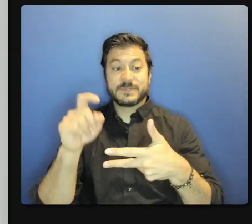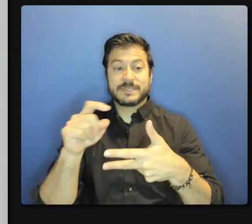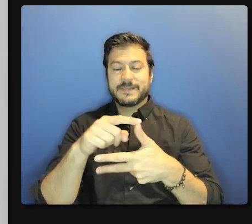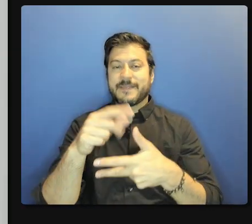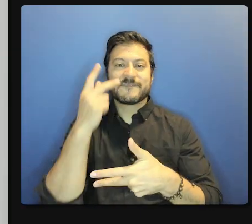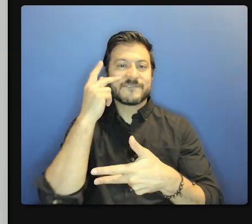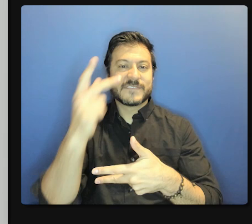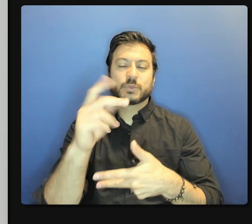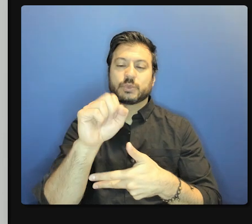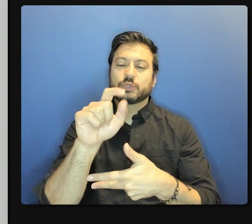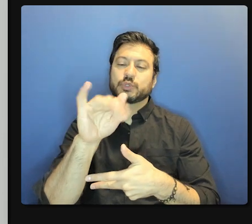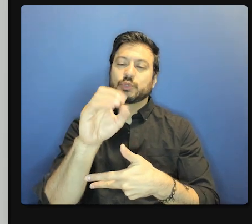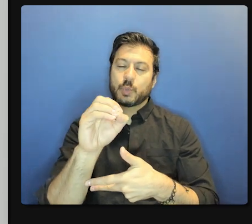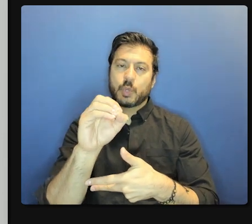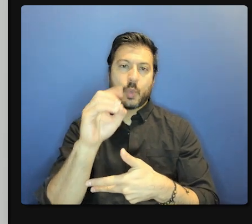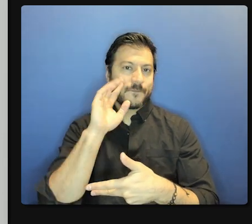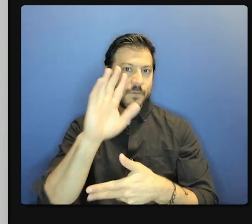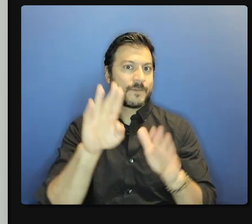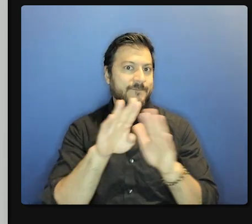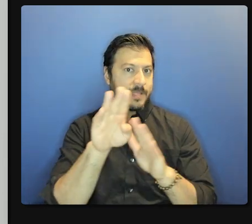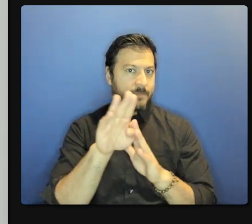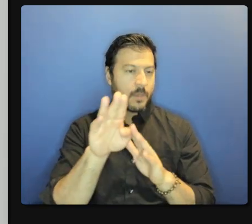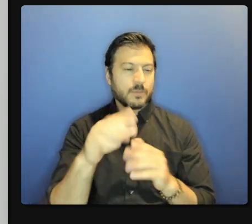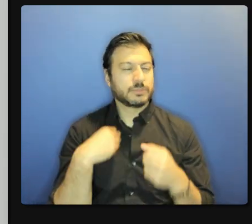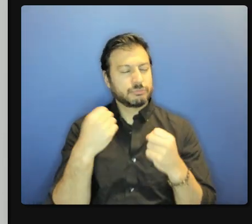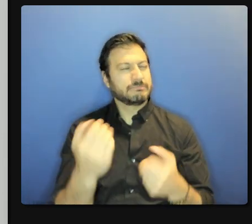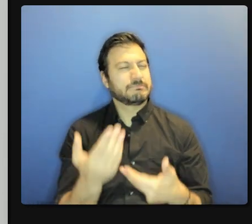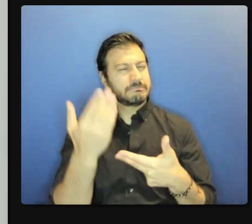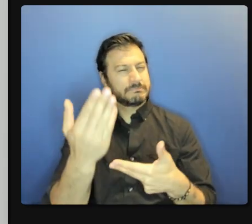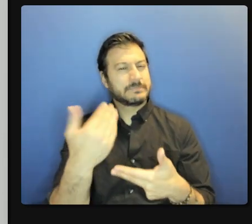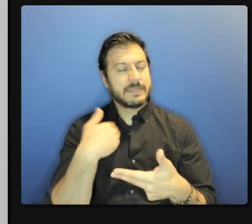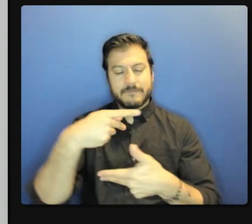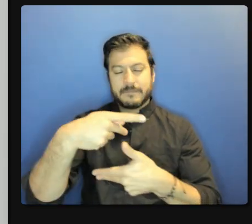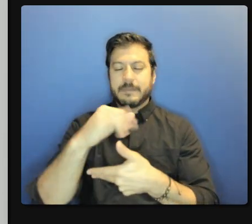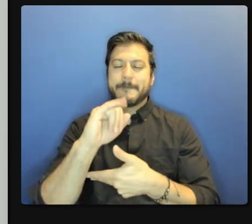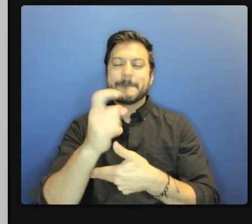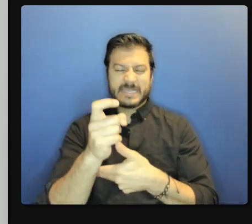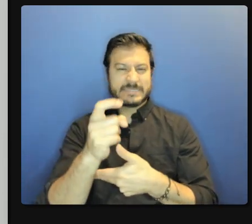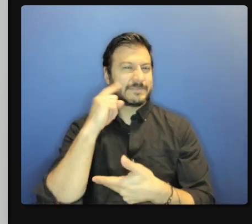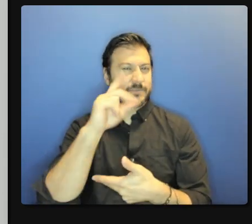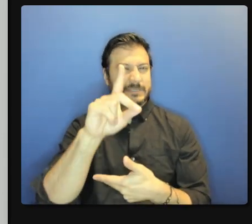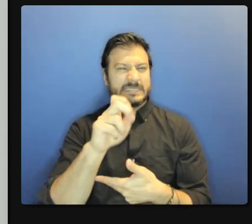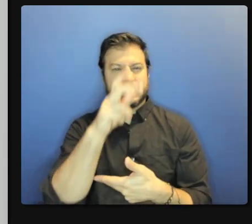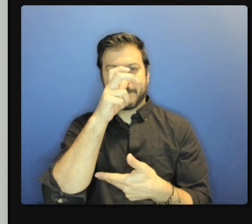You need Visual Studio for development, and we strongly suggest PIX for debugging.